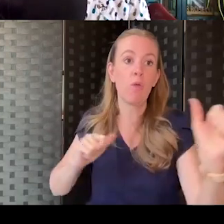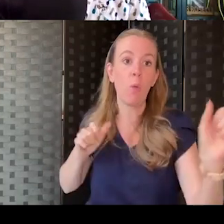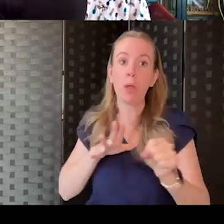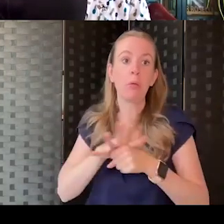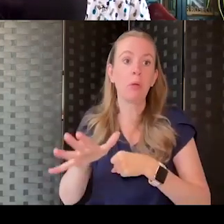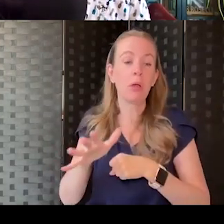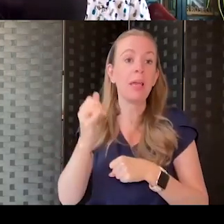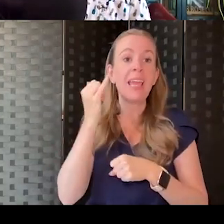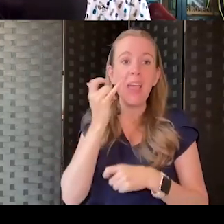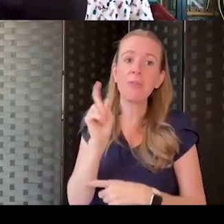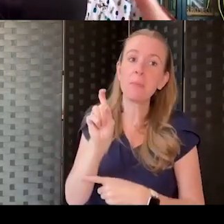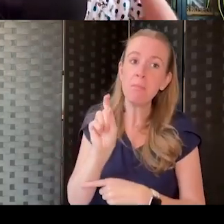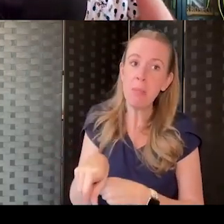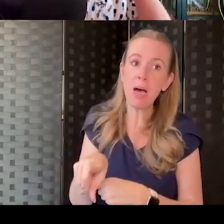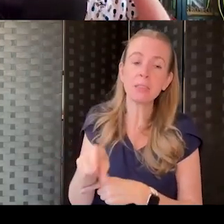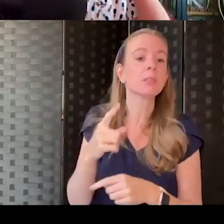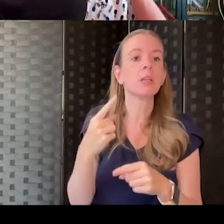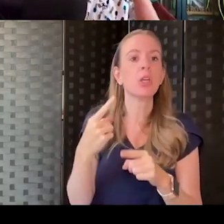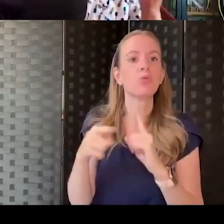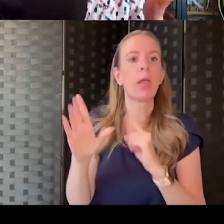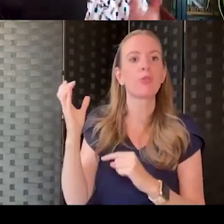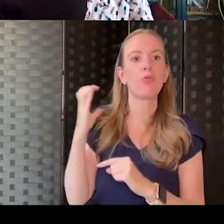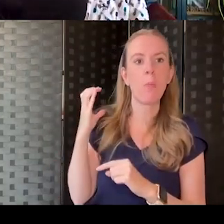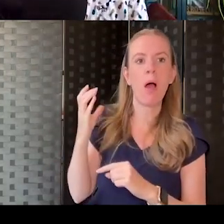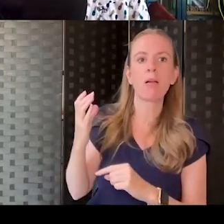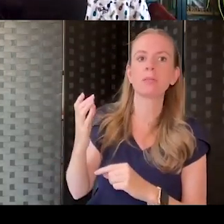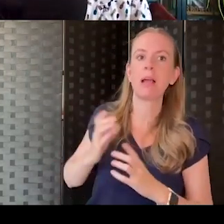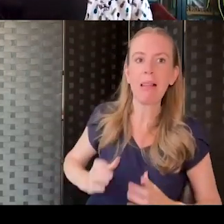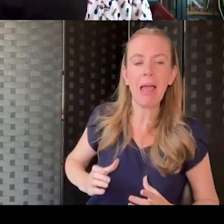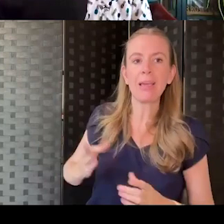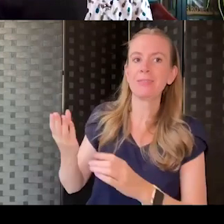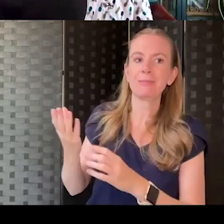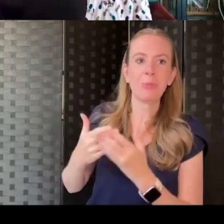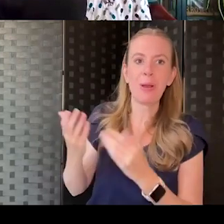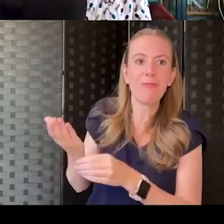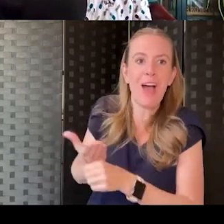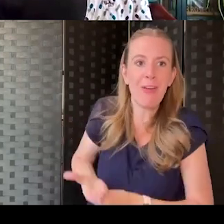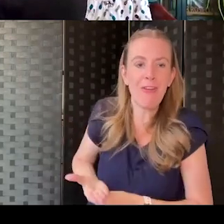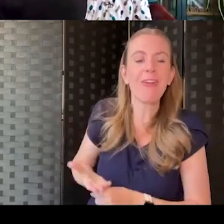choice and you cannot fire your boss, client, vendor, whatever, then you again have to test